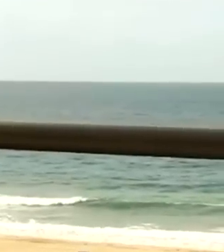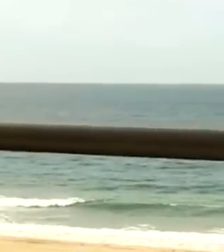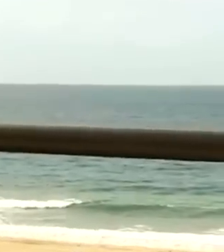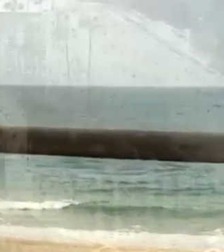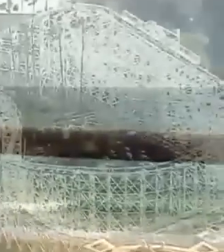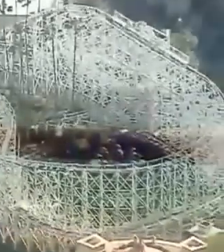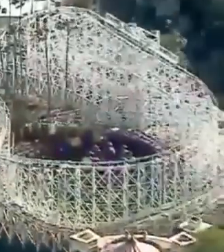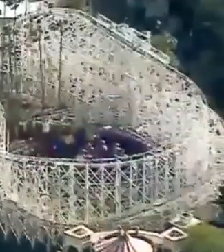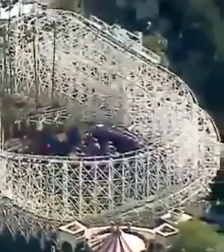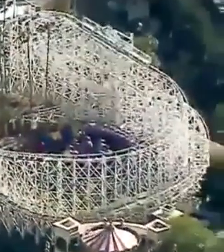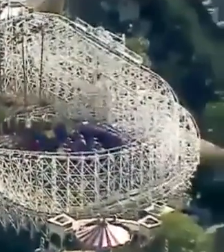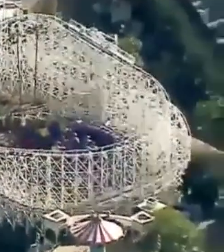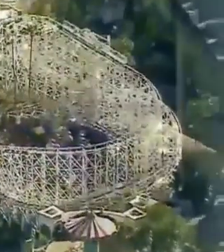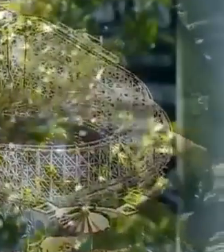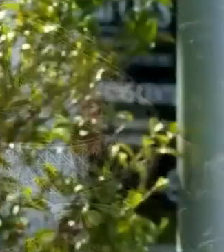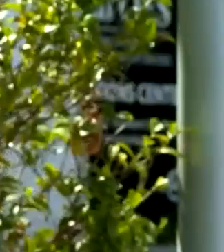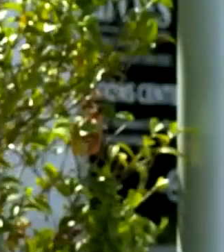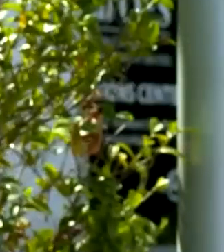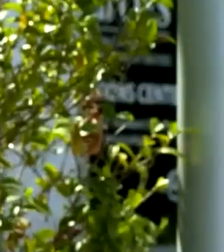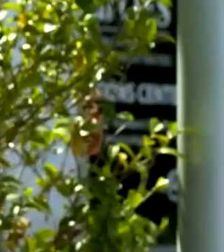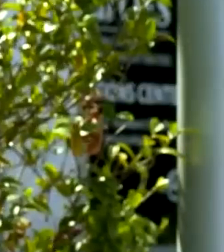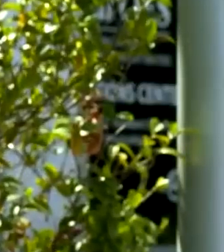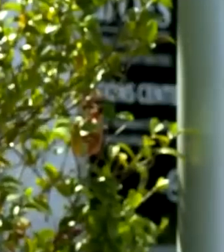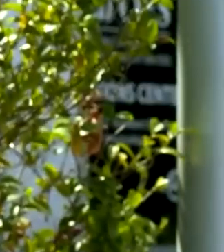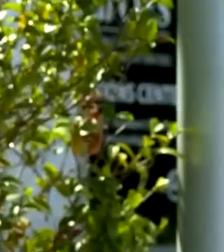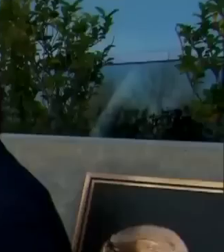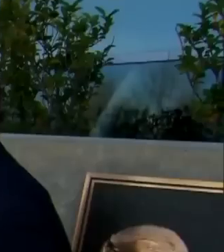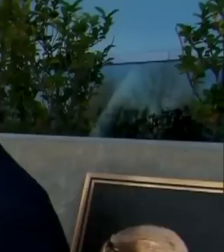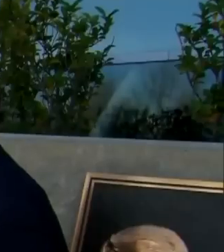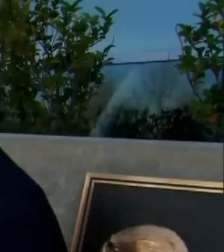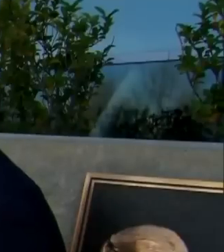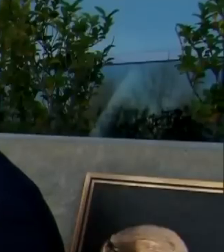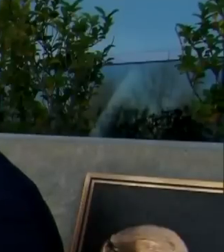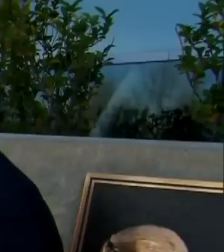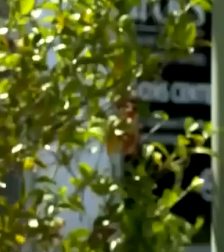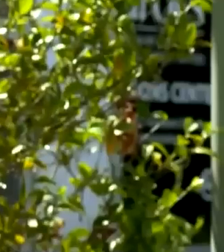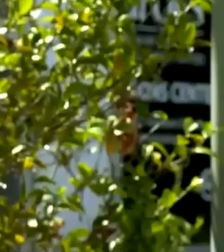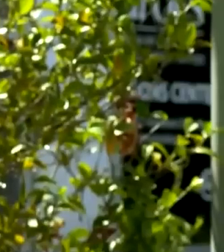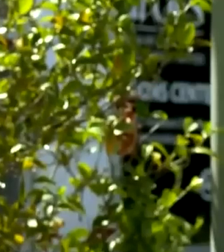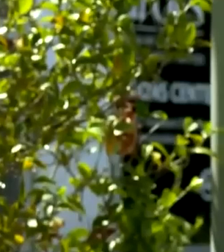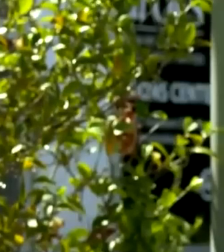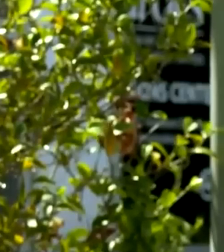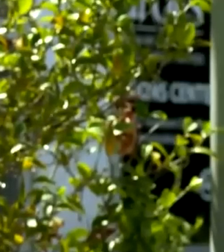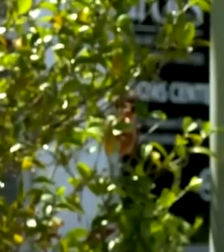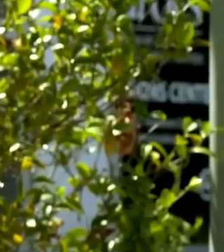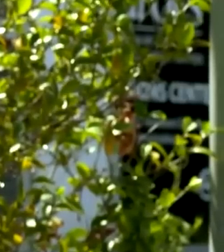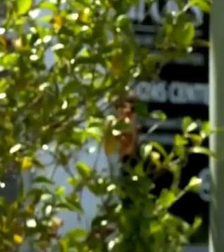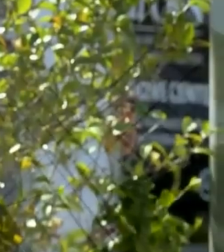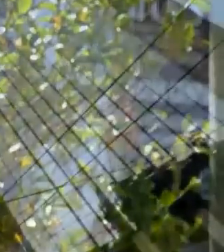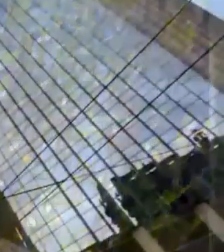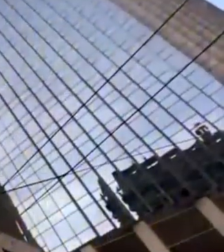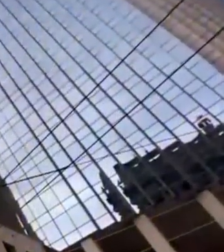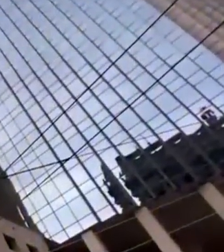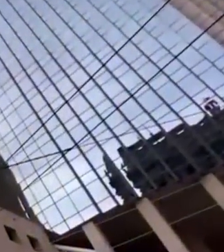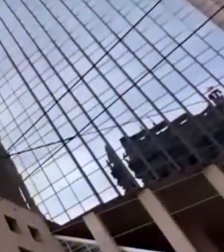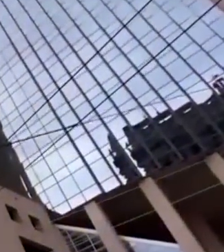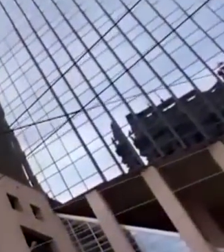HE TOLD CBS THIS MORNING THAT THE ACTIONS GAVE THE STATE MORE TIME TO BRING IN MORE MEDICAL EQUIPMENT AND PERSONNEL.